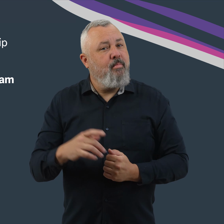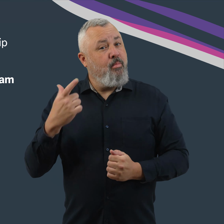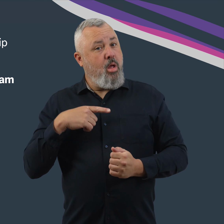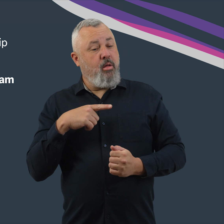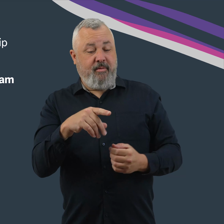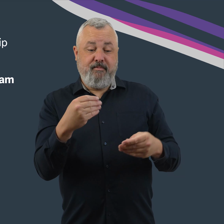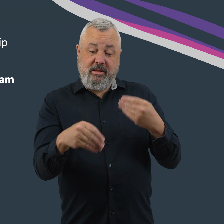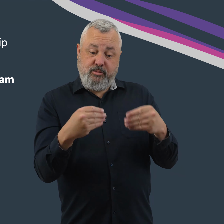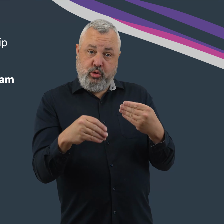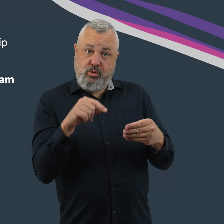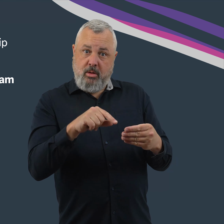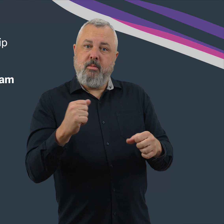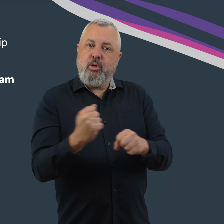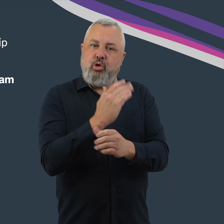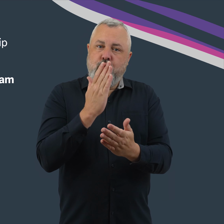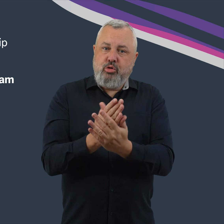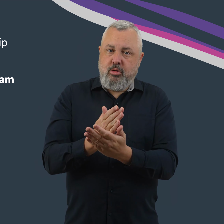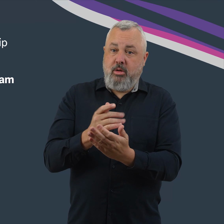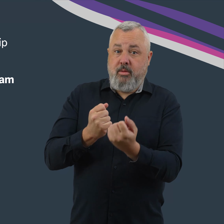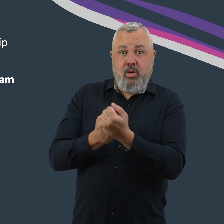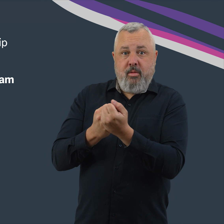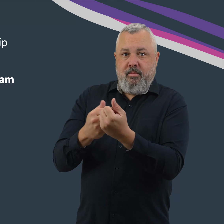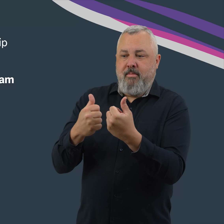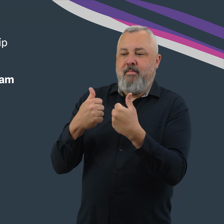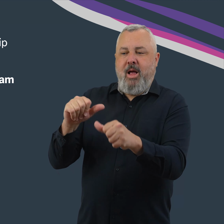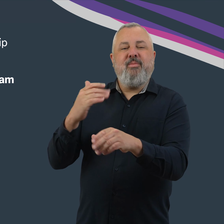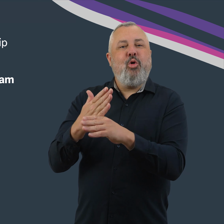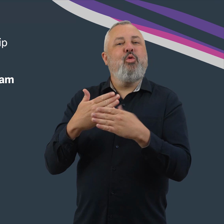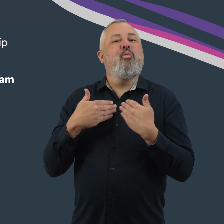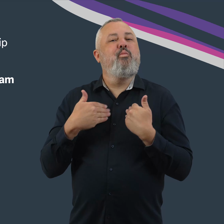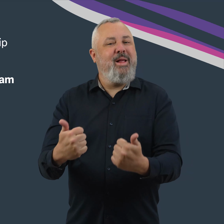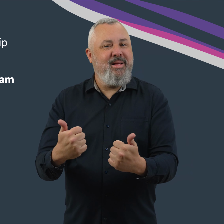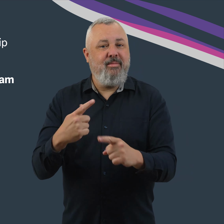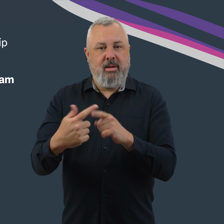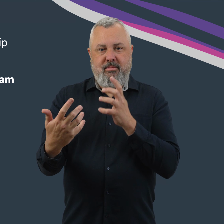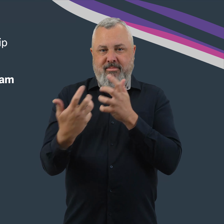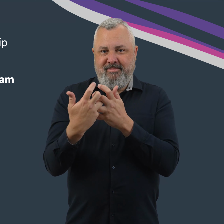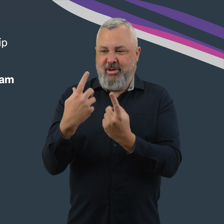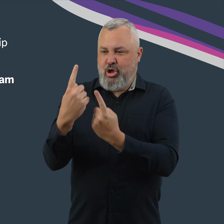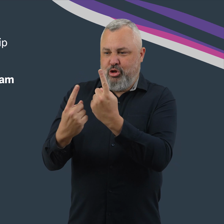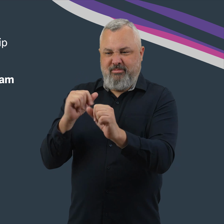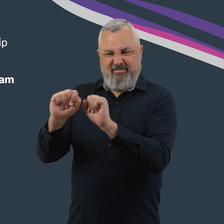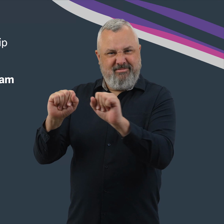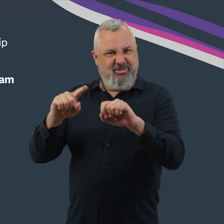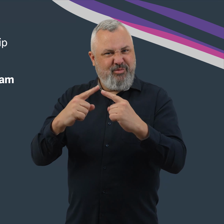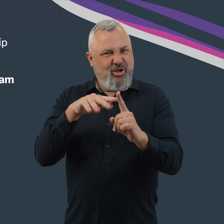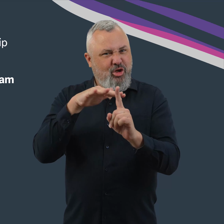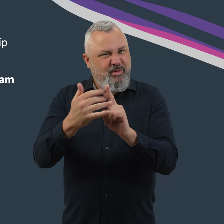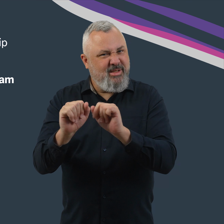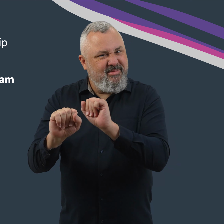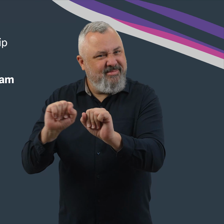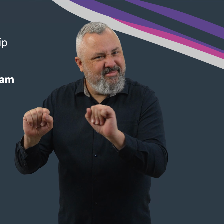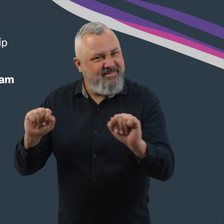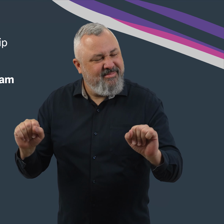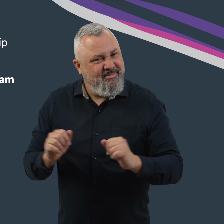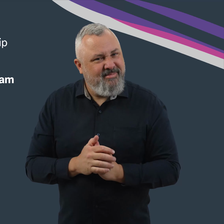By giving participants this flexibility, the program ensures the support provided is practical and tailored to individual circumstances.